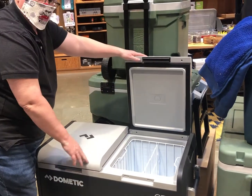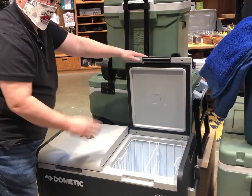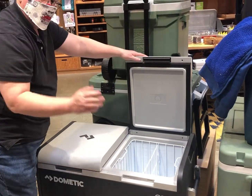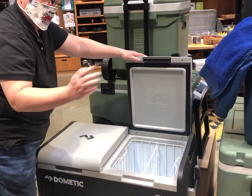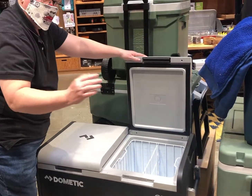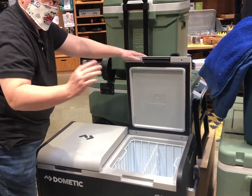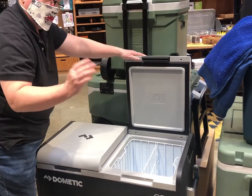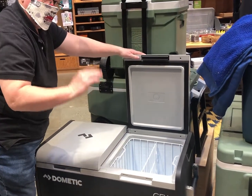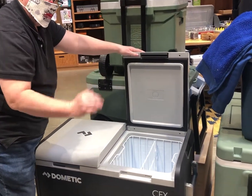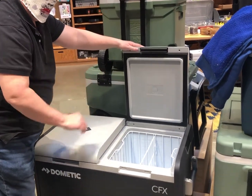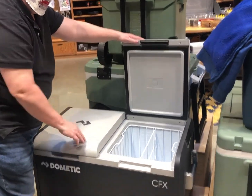Come closer.